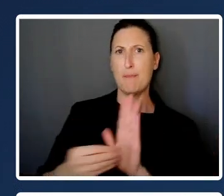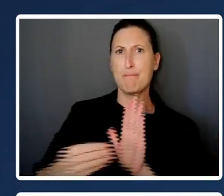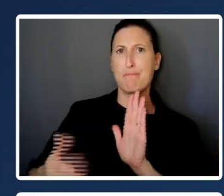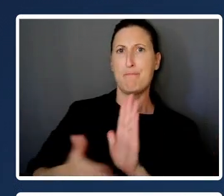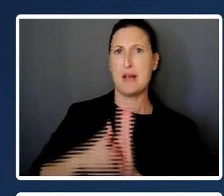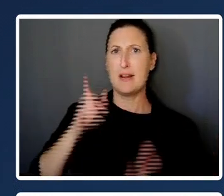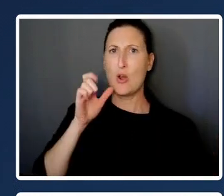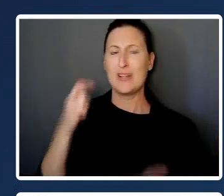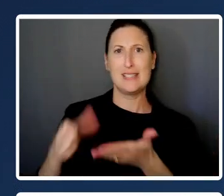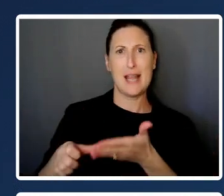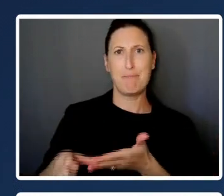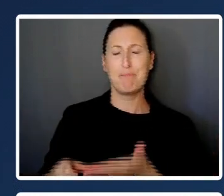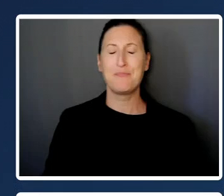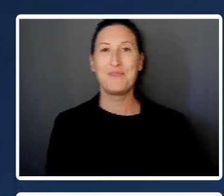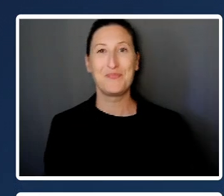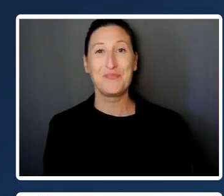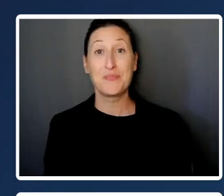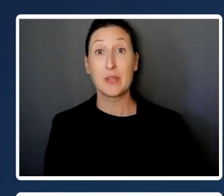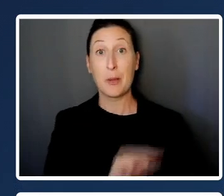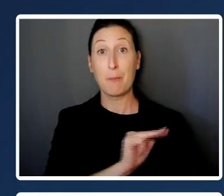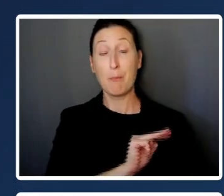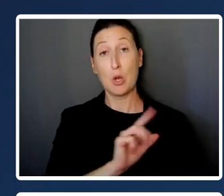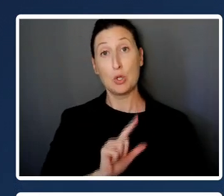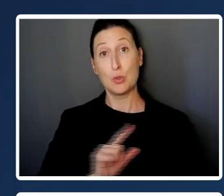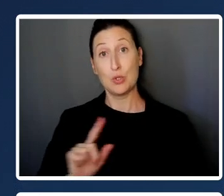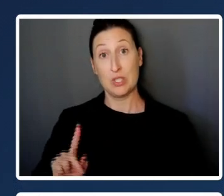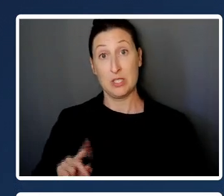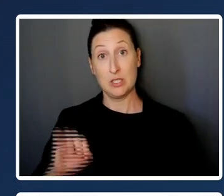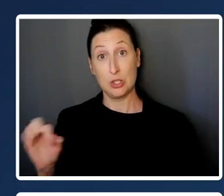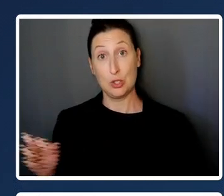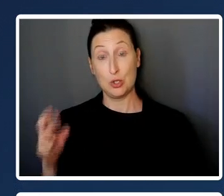And for the Martin Luther King, Jr. Memorial, that was a really interesting topic they picked,